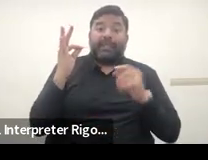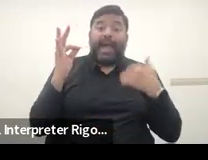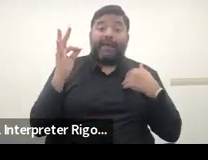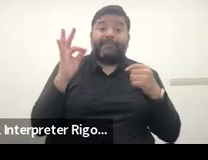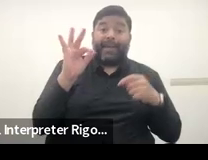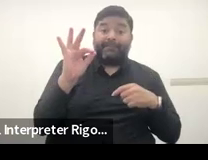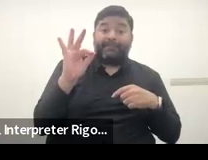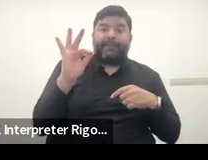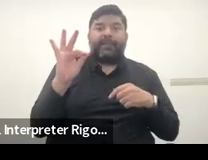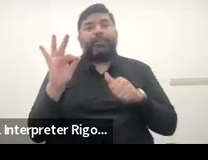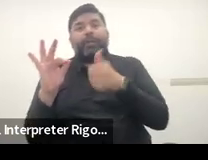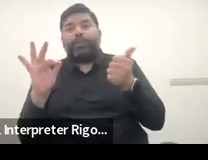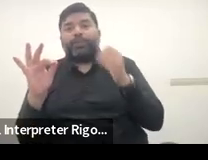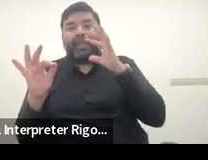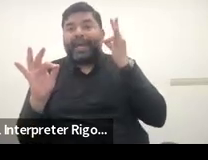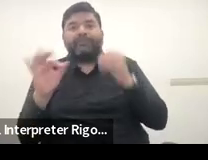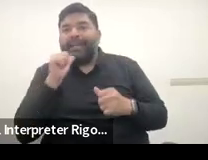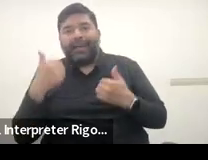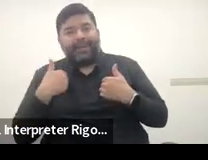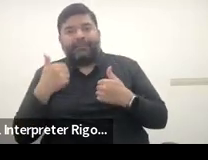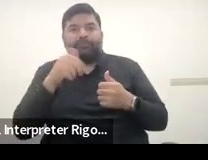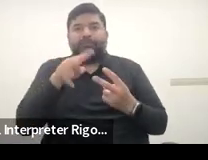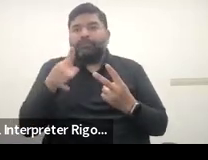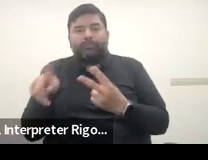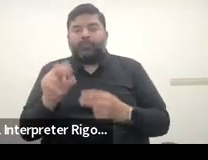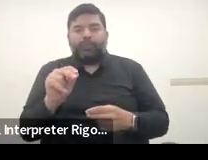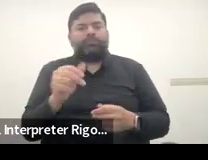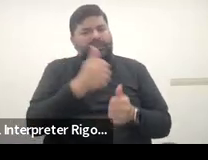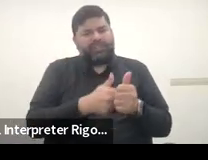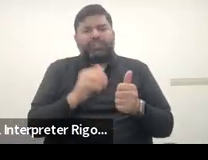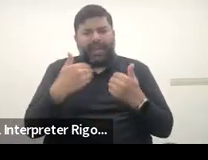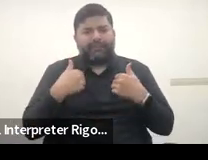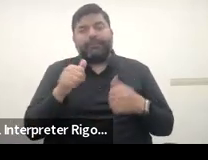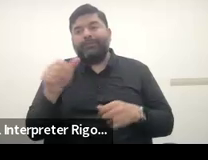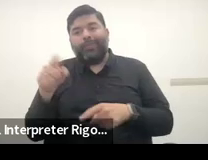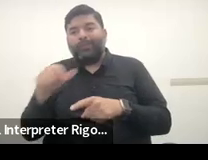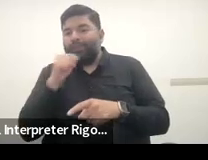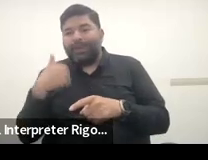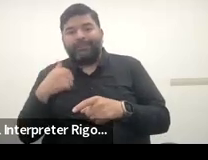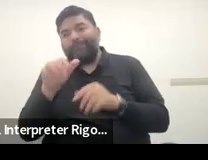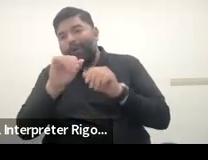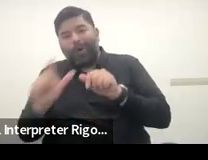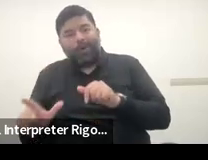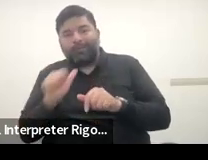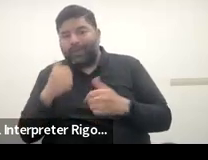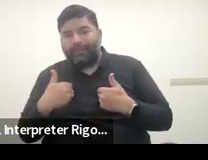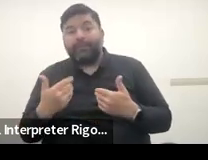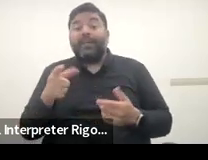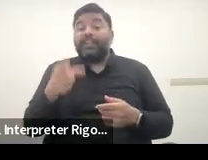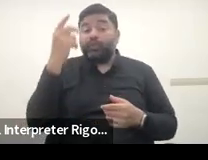have it or we don't for each sign. And as you might suspect the label— the videos